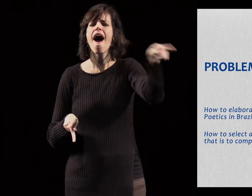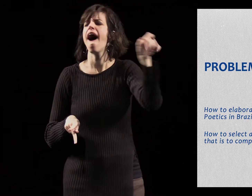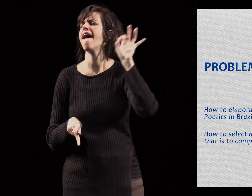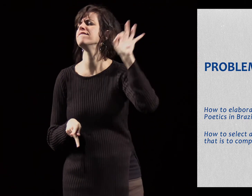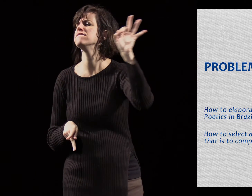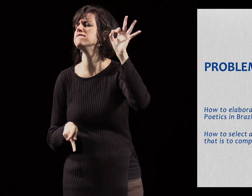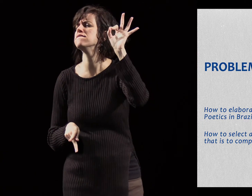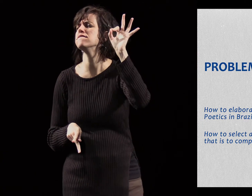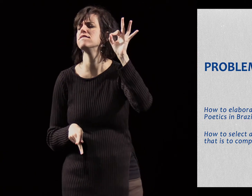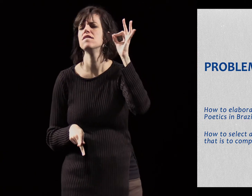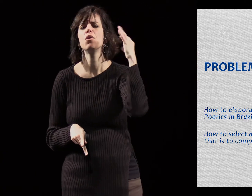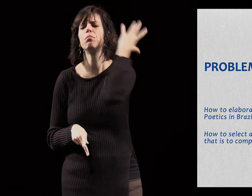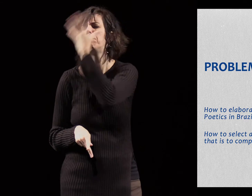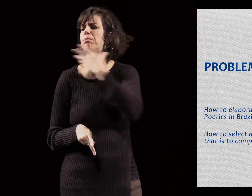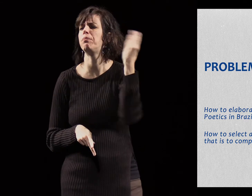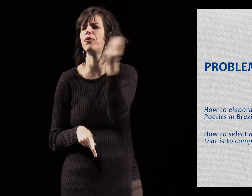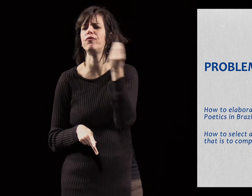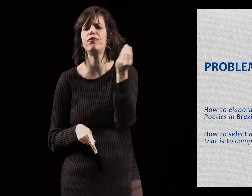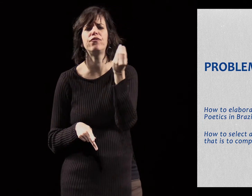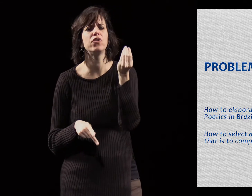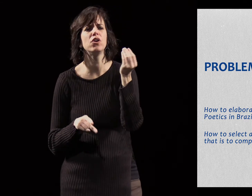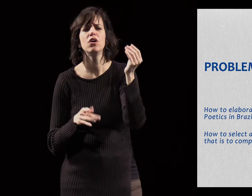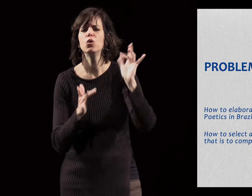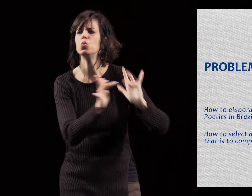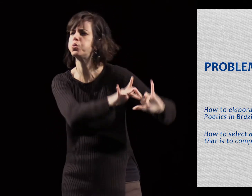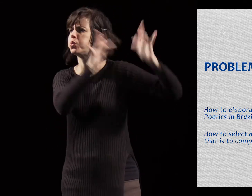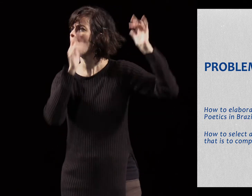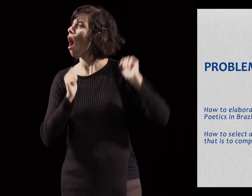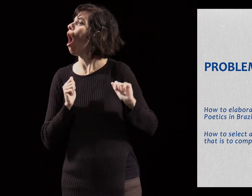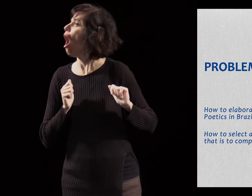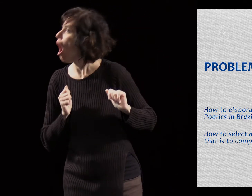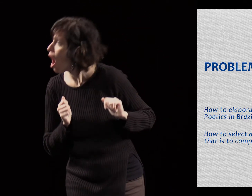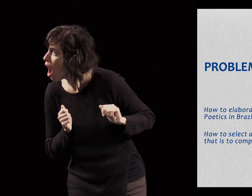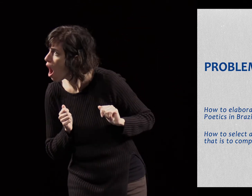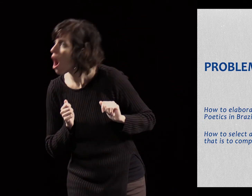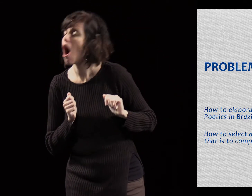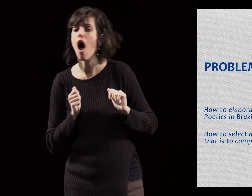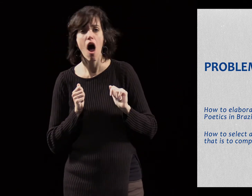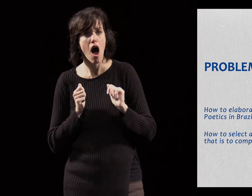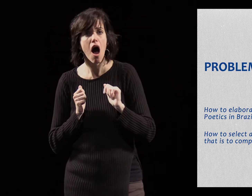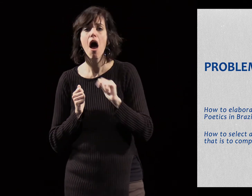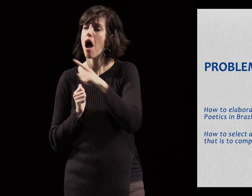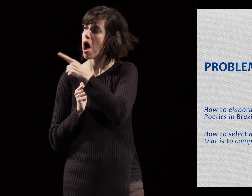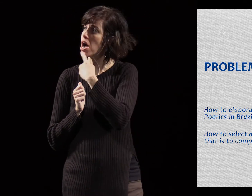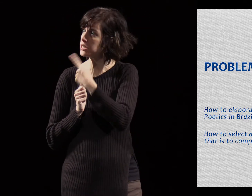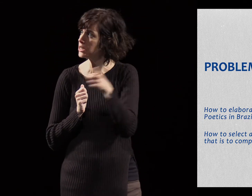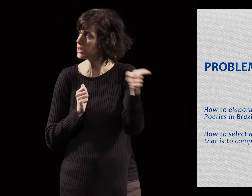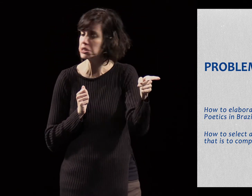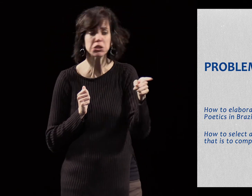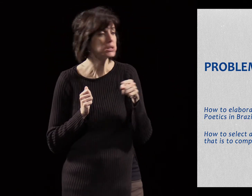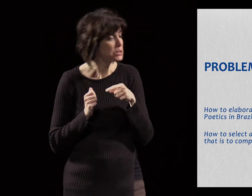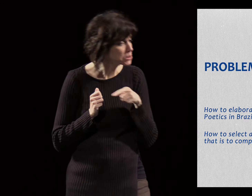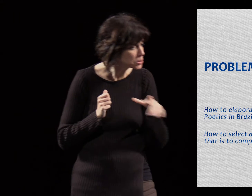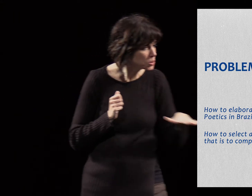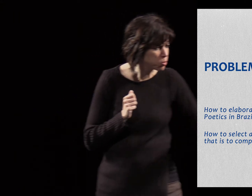and it looks perfect and beautiful and bright. And I say, "OK, well, that must be the best one."